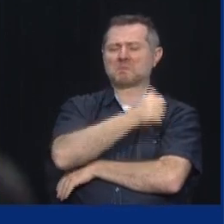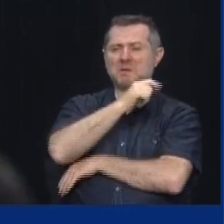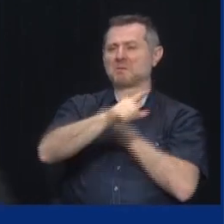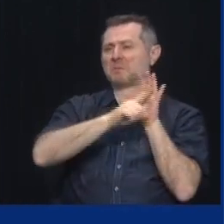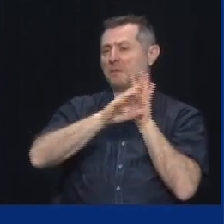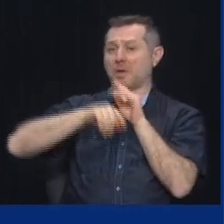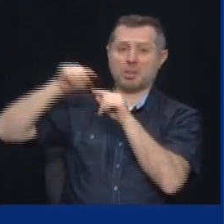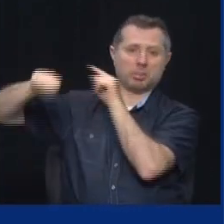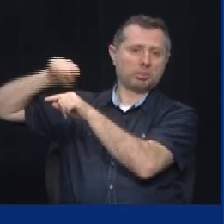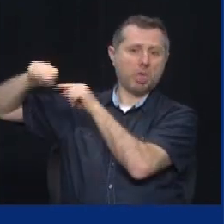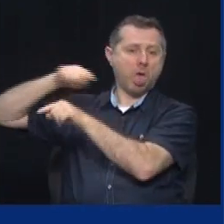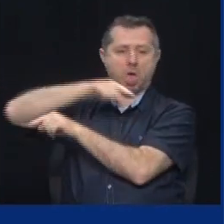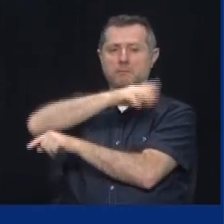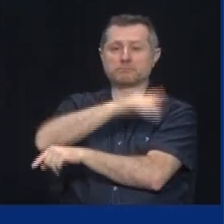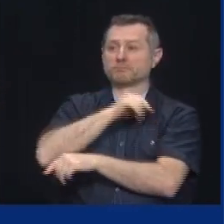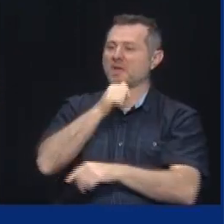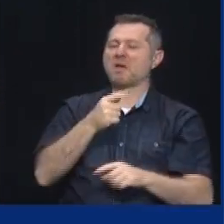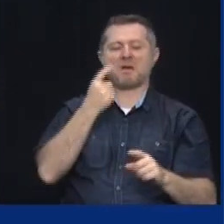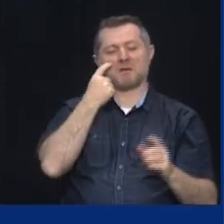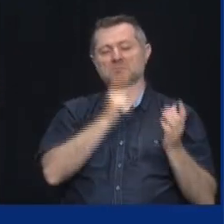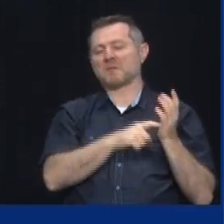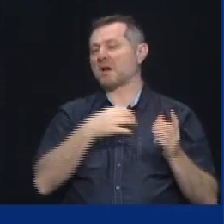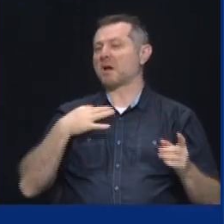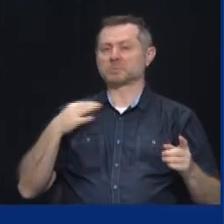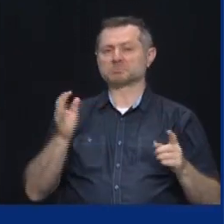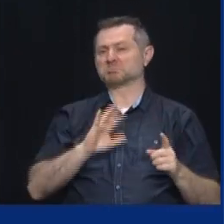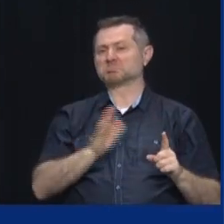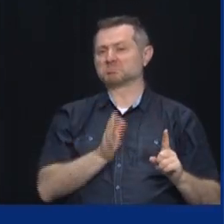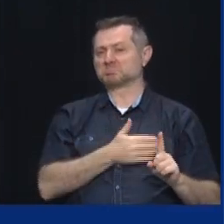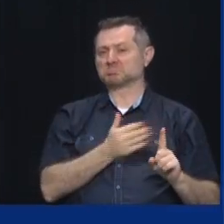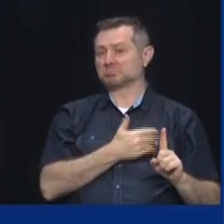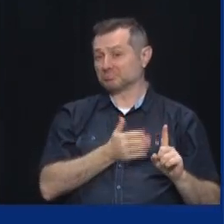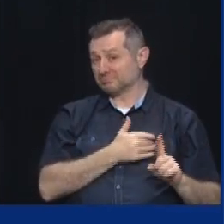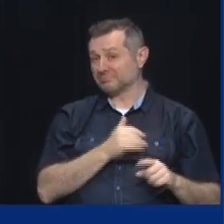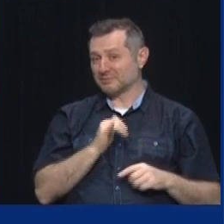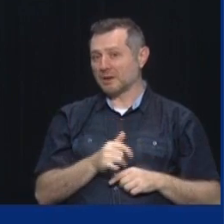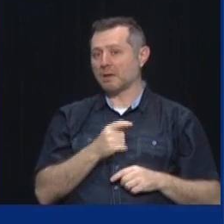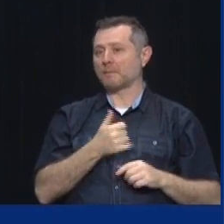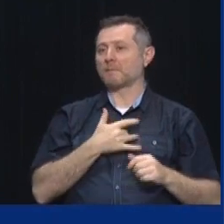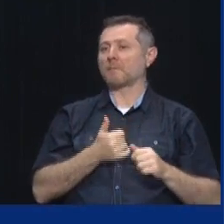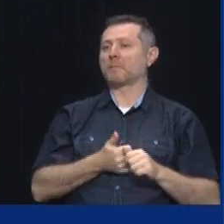PEOPLE. WE WEREN'T AS FOCUSED ON YOUNGER PEOPLE.